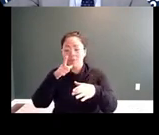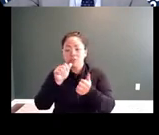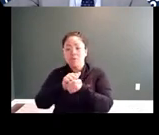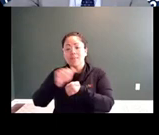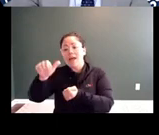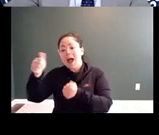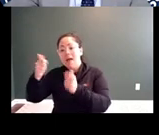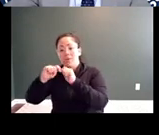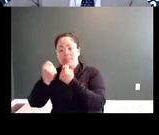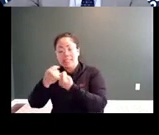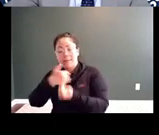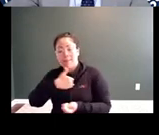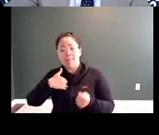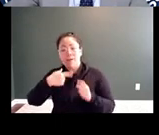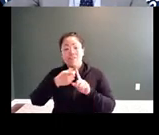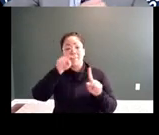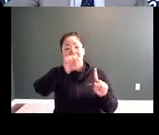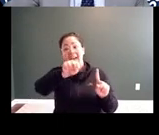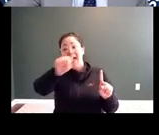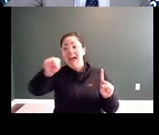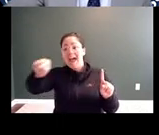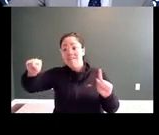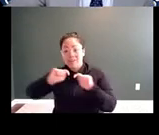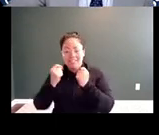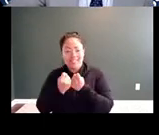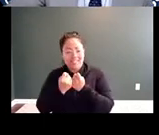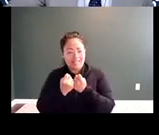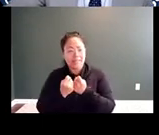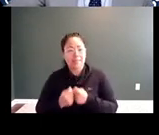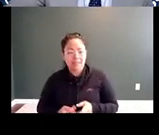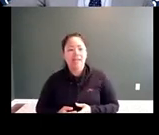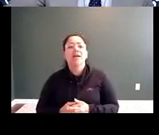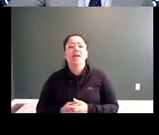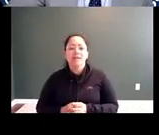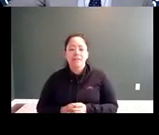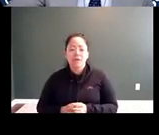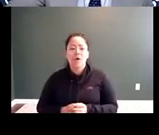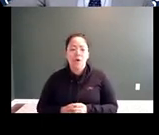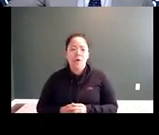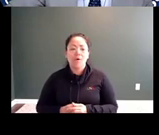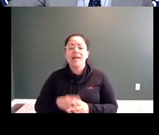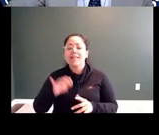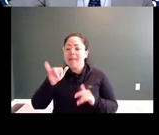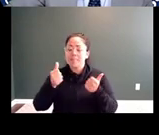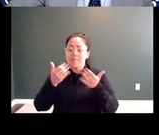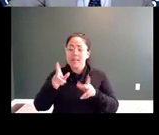from every other team in the organization. And so this kind of does two-fold. It provides people an opportunity